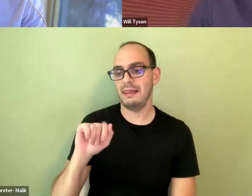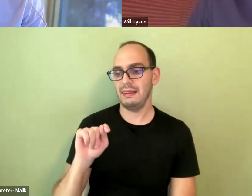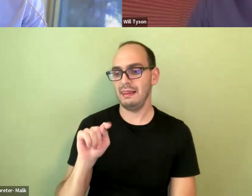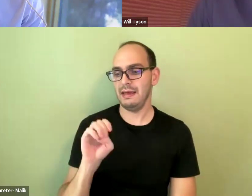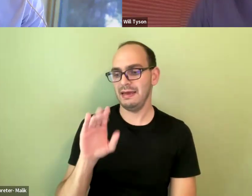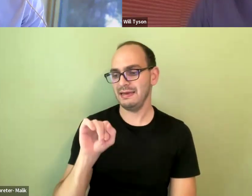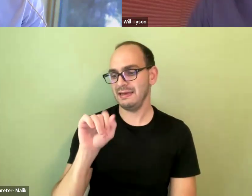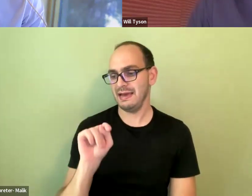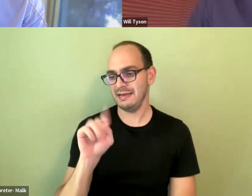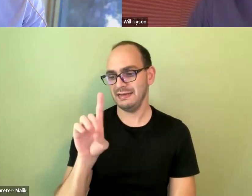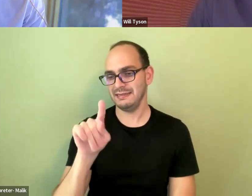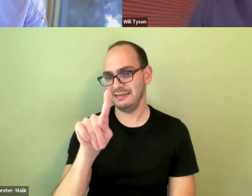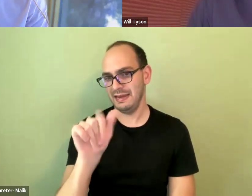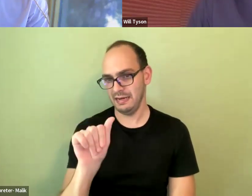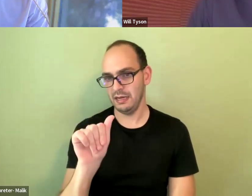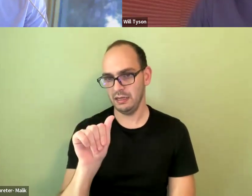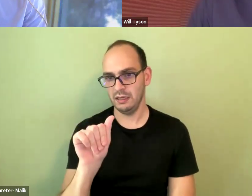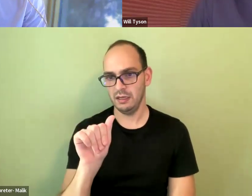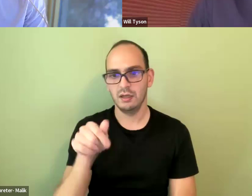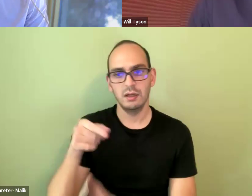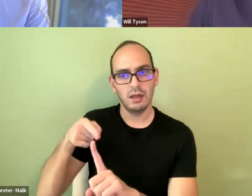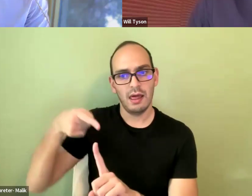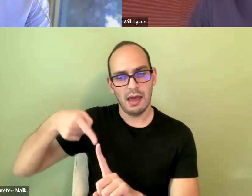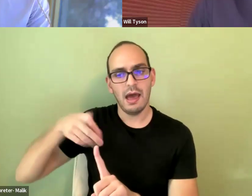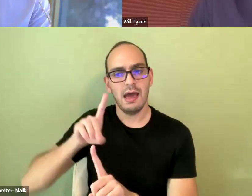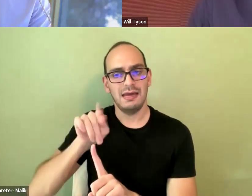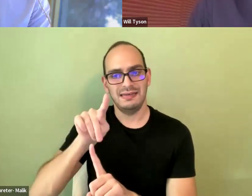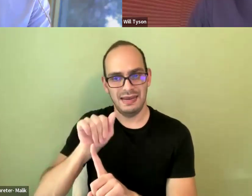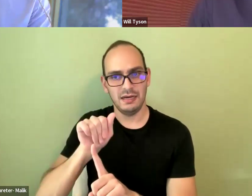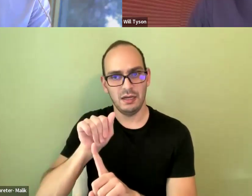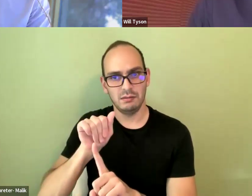Formerly known as MC and burning Glass those data built in